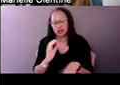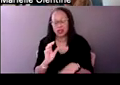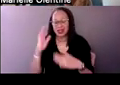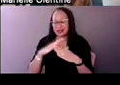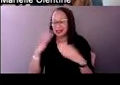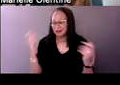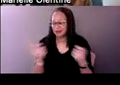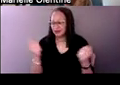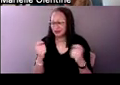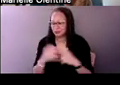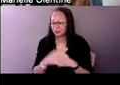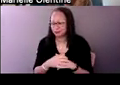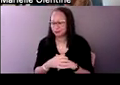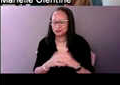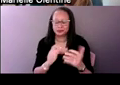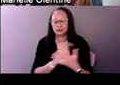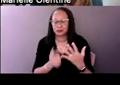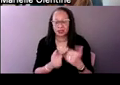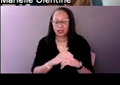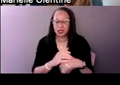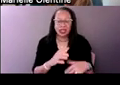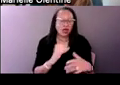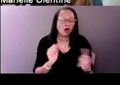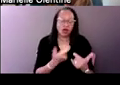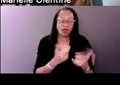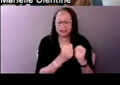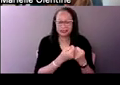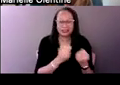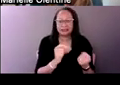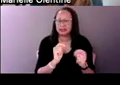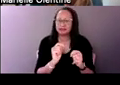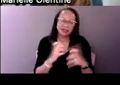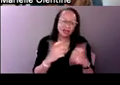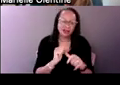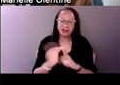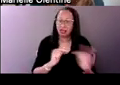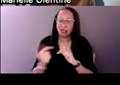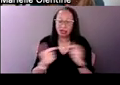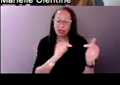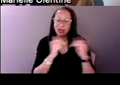And you could tell this was a priority in the "Three Promises" path, because when you look